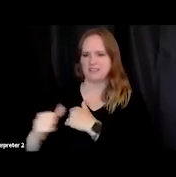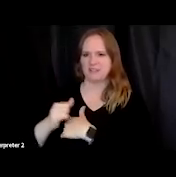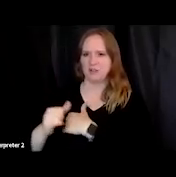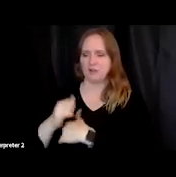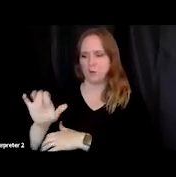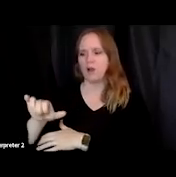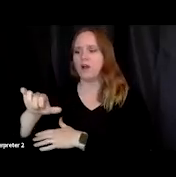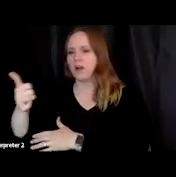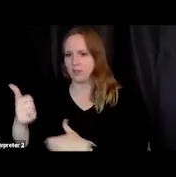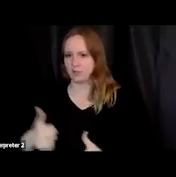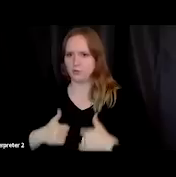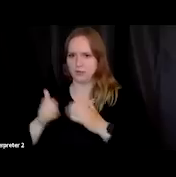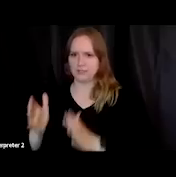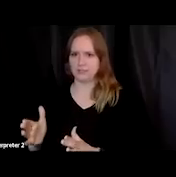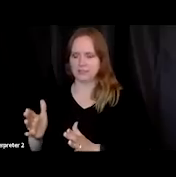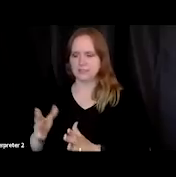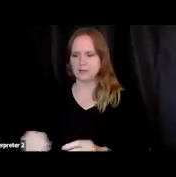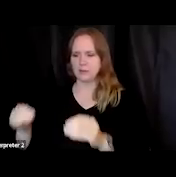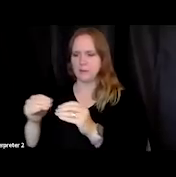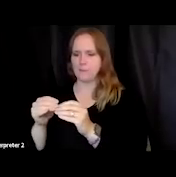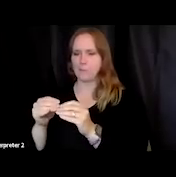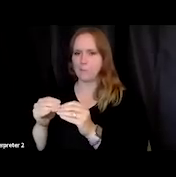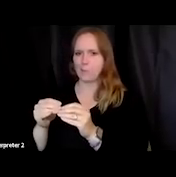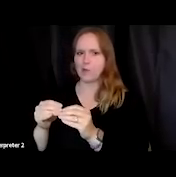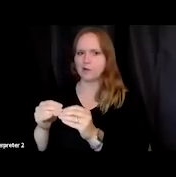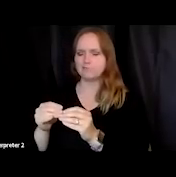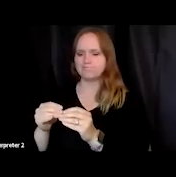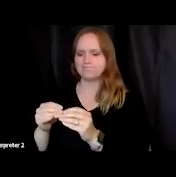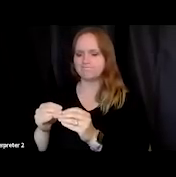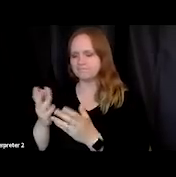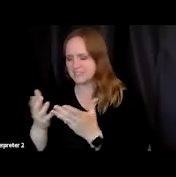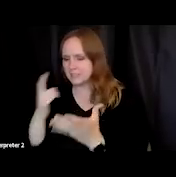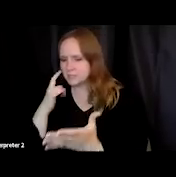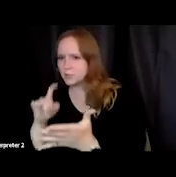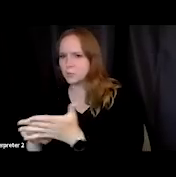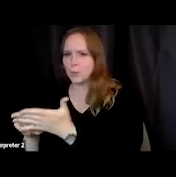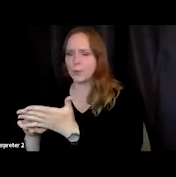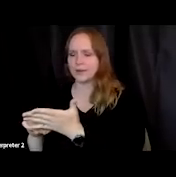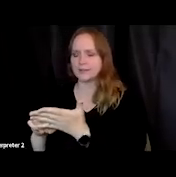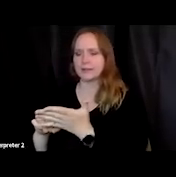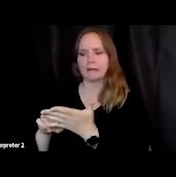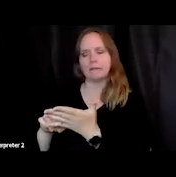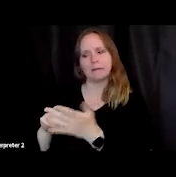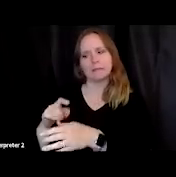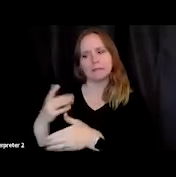Those are more signs, again, going back to when to intervene, looking at from a landlord perspective,